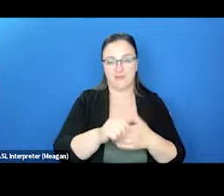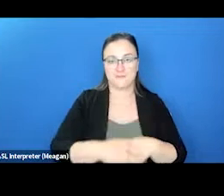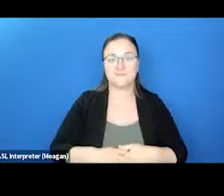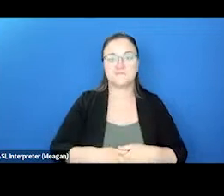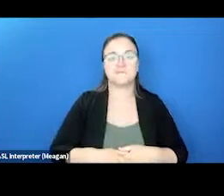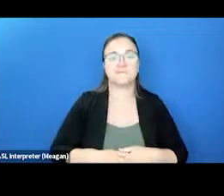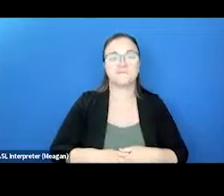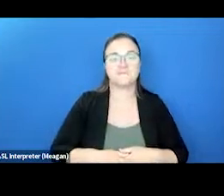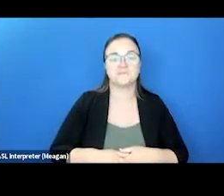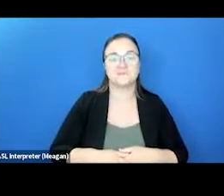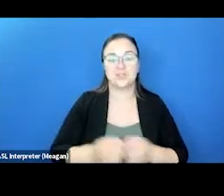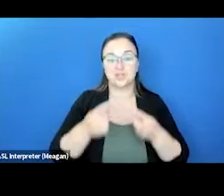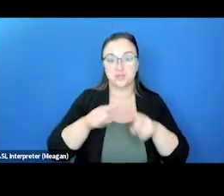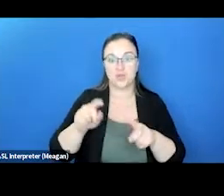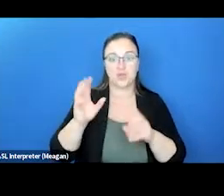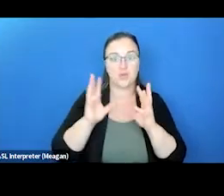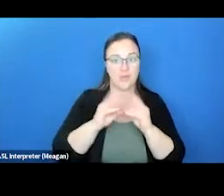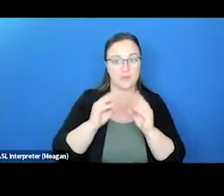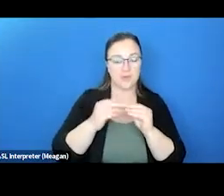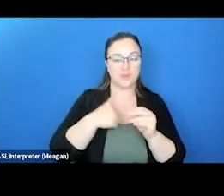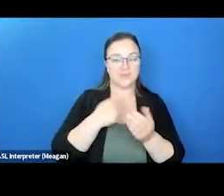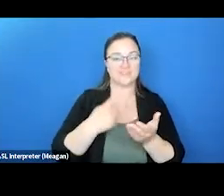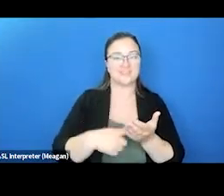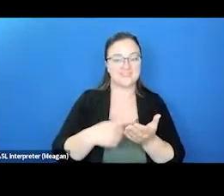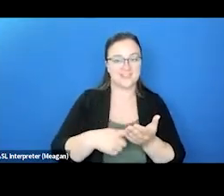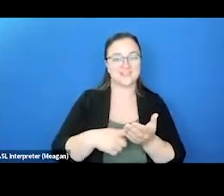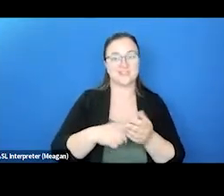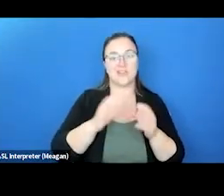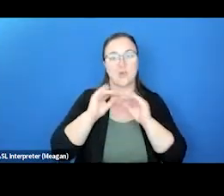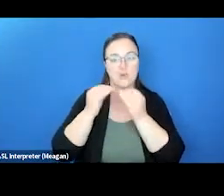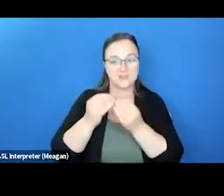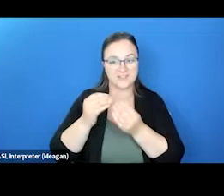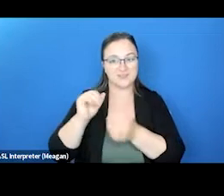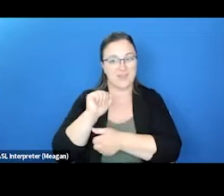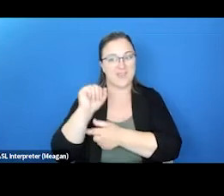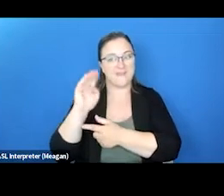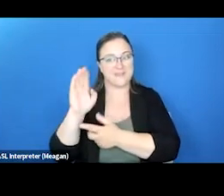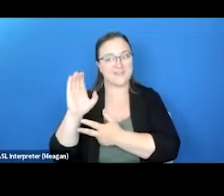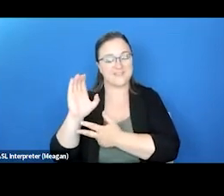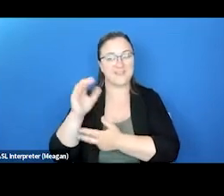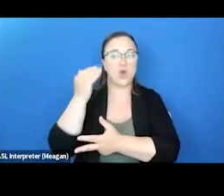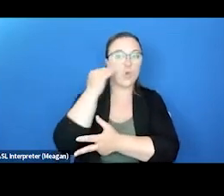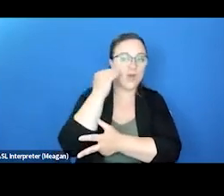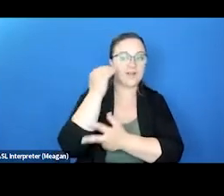talked about that promoting organizational wellness. And so those organizational ABCs, the ABCs being awareness, balance, connection